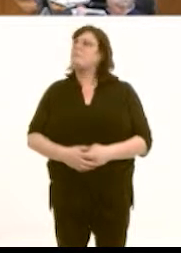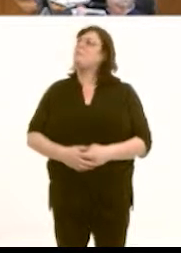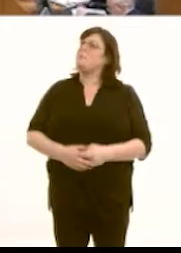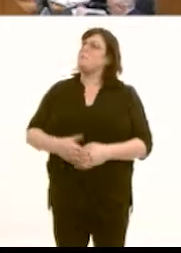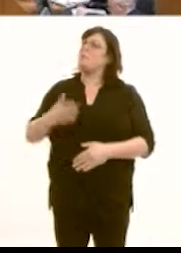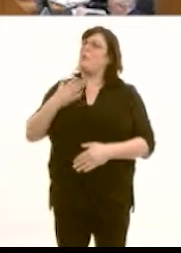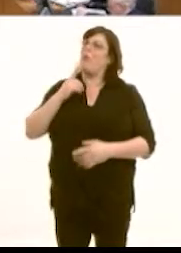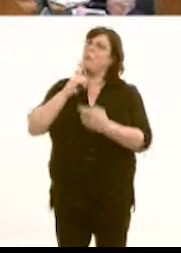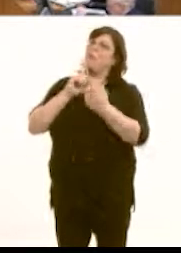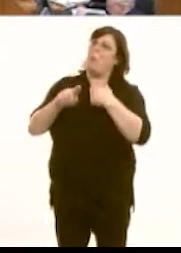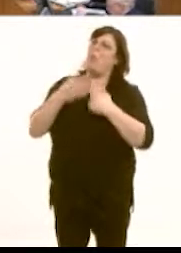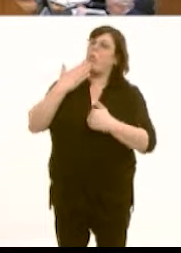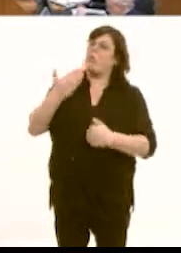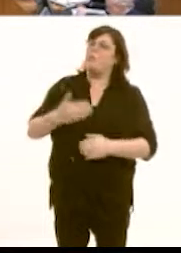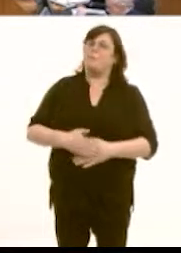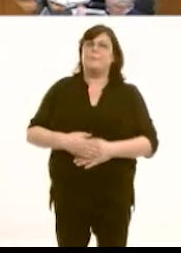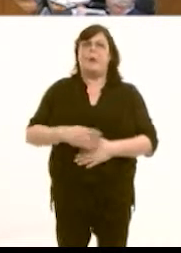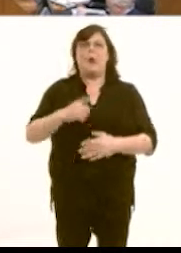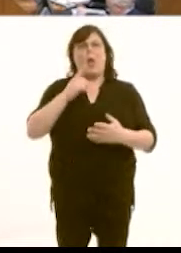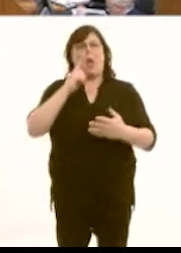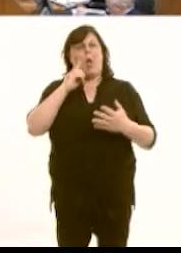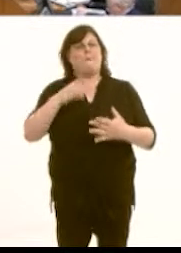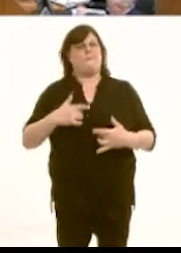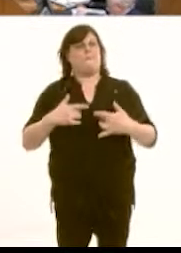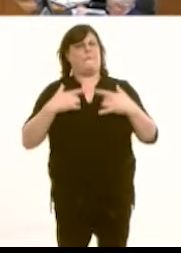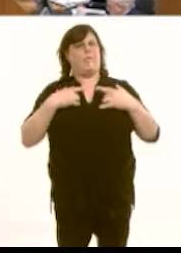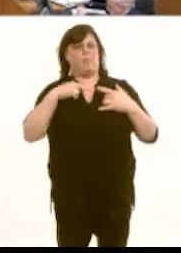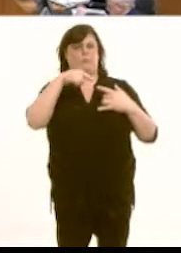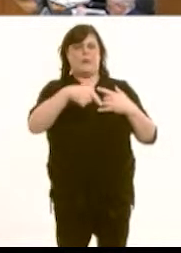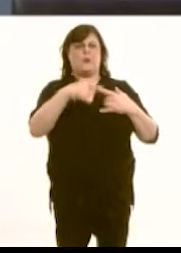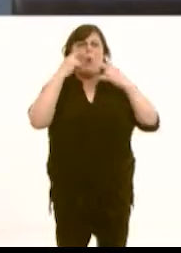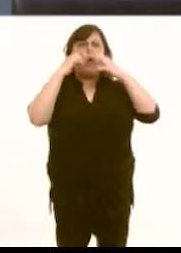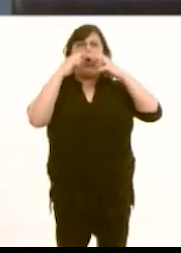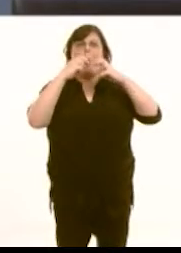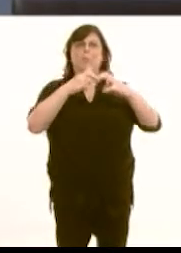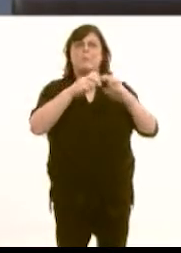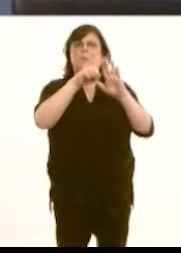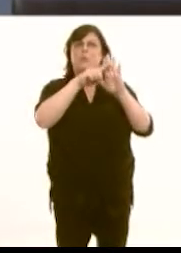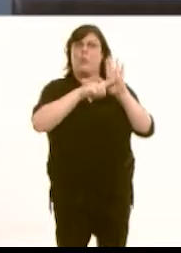I believe that this ombudsmanís reportóand he is perfectly entitled, of course, and itís